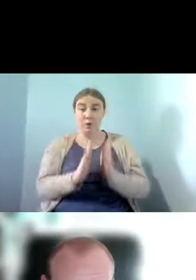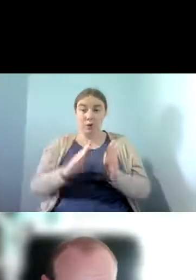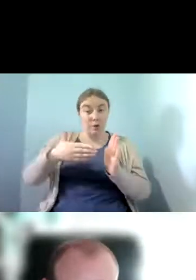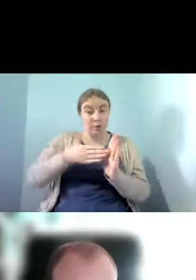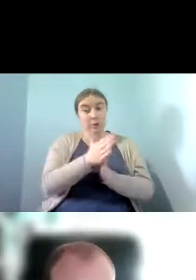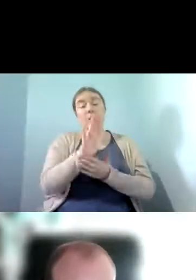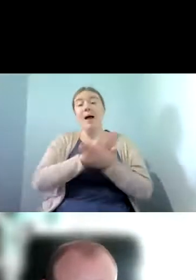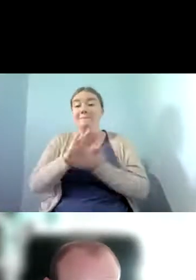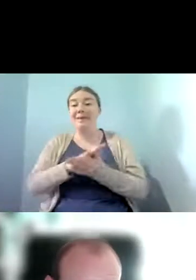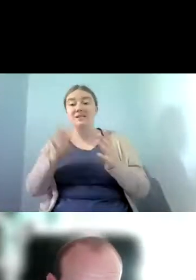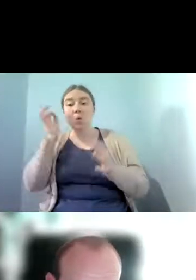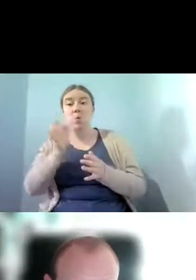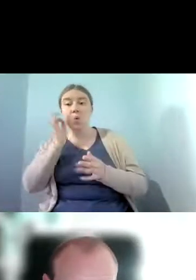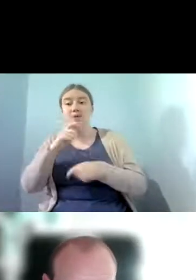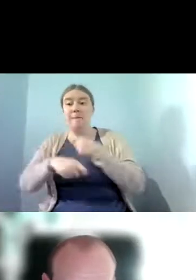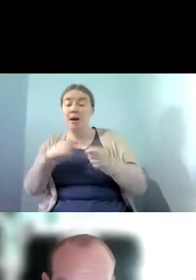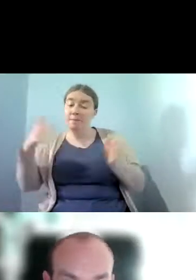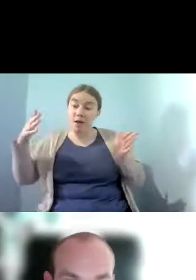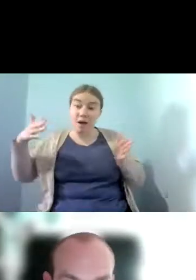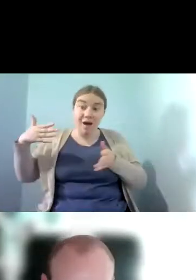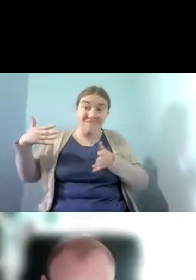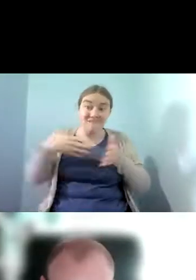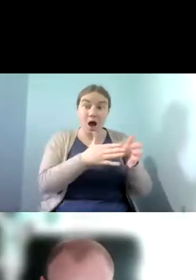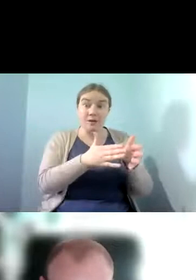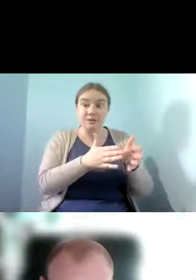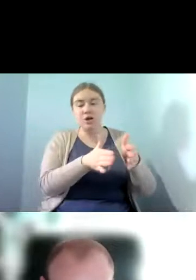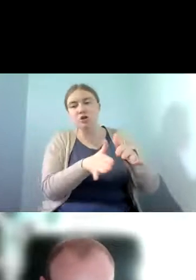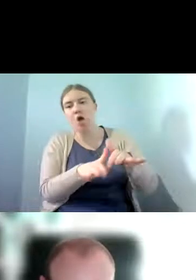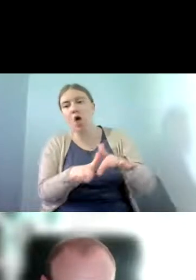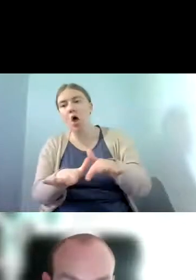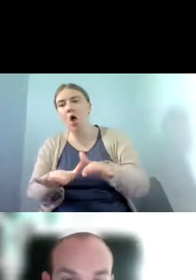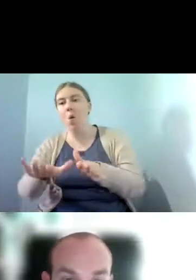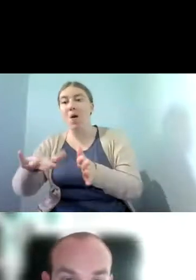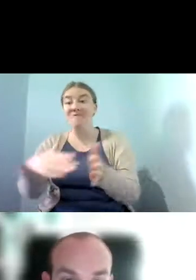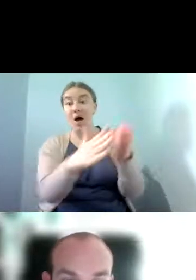should create eddies and calm spots where the fish can wait as shown by the red dots